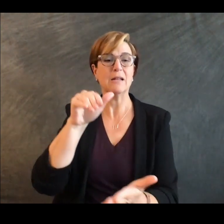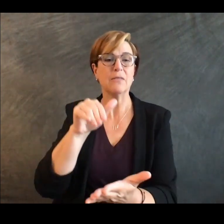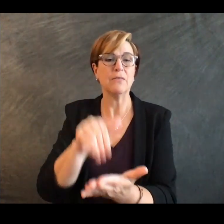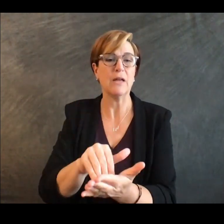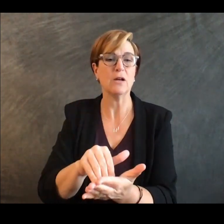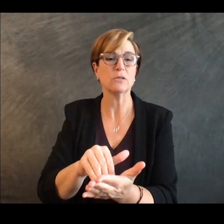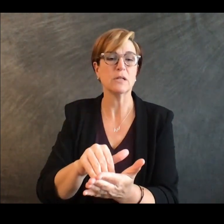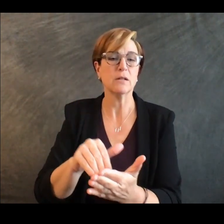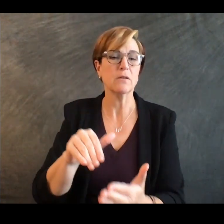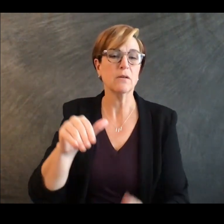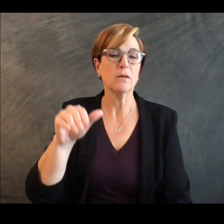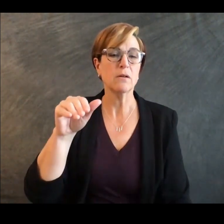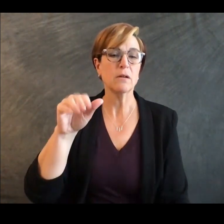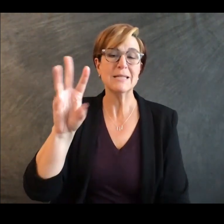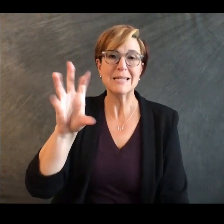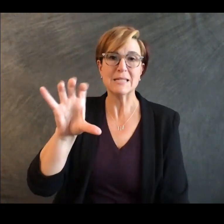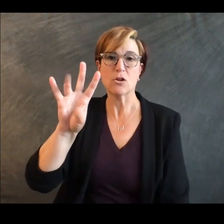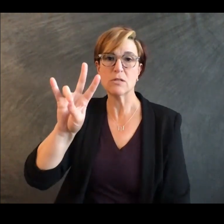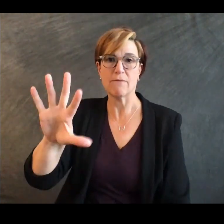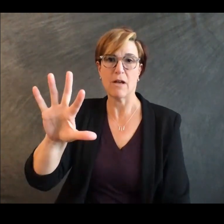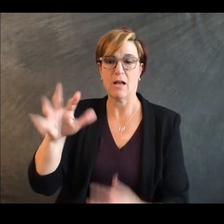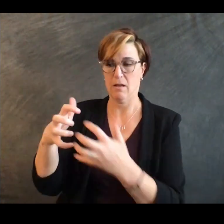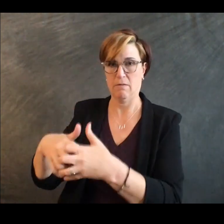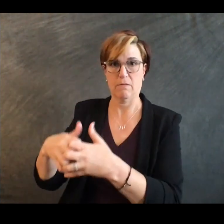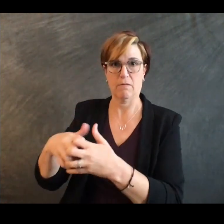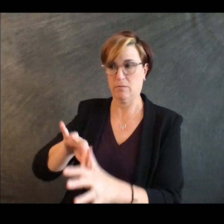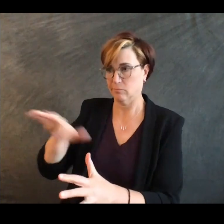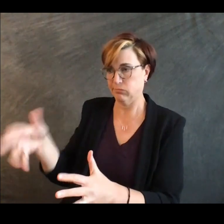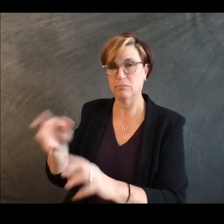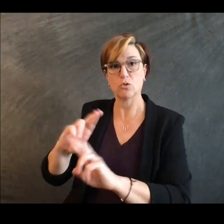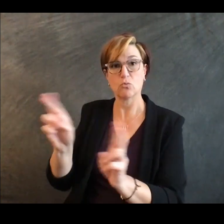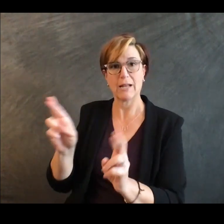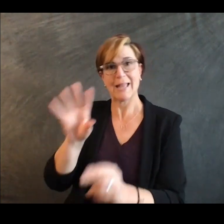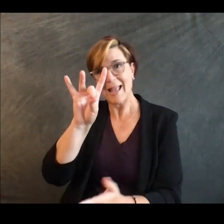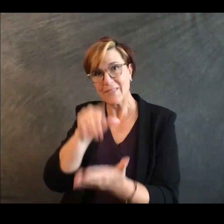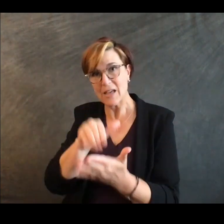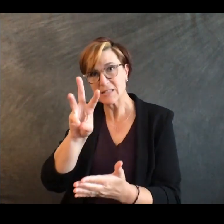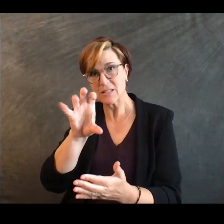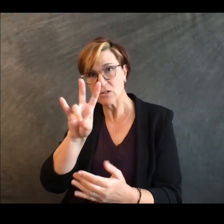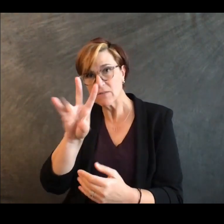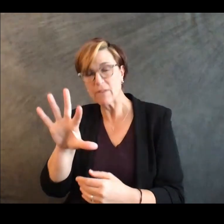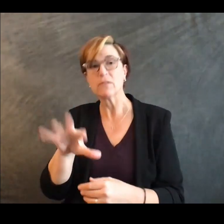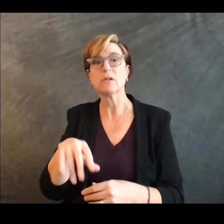have all sorts of incredible soldiers our military is going to move them